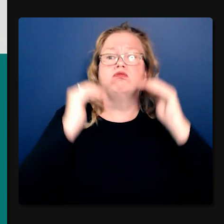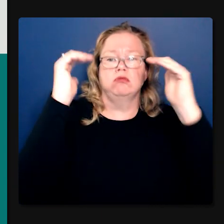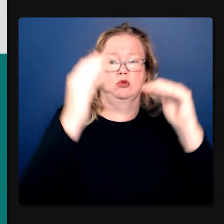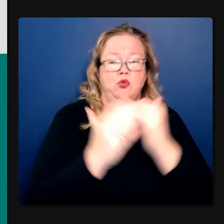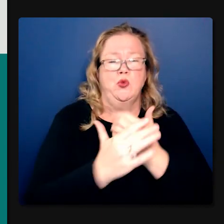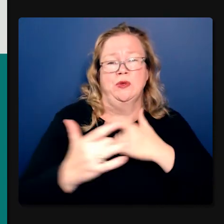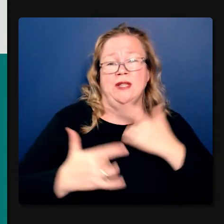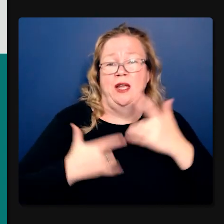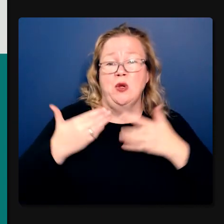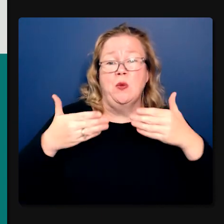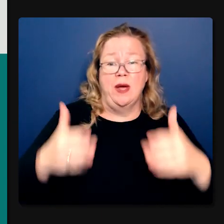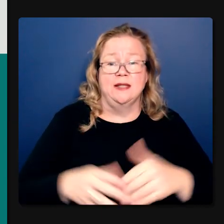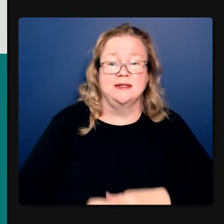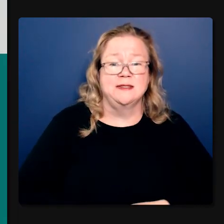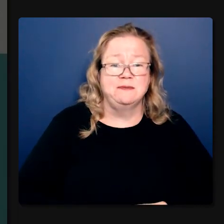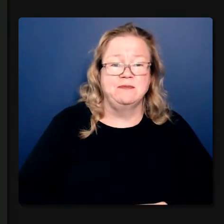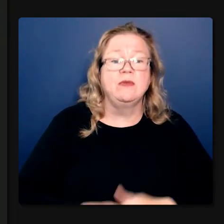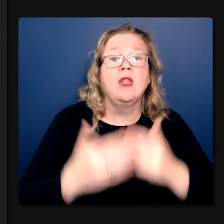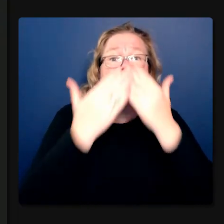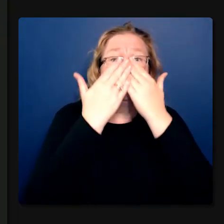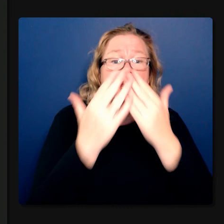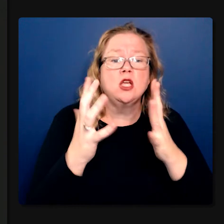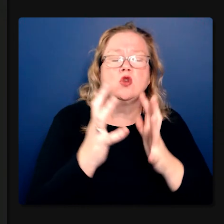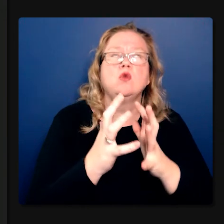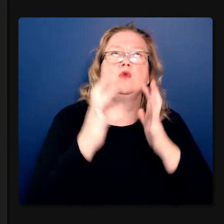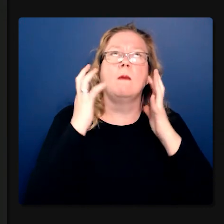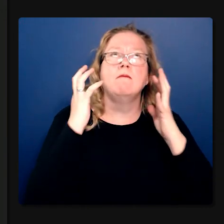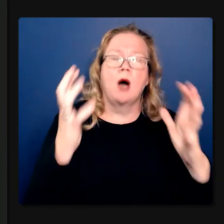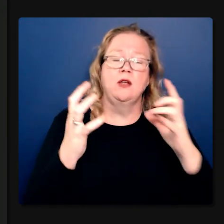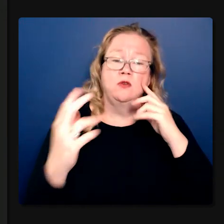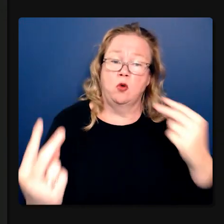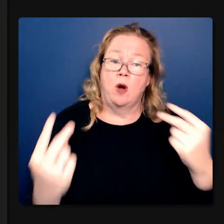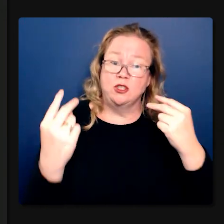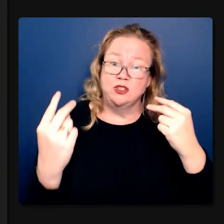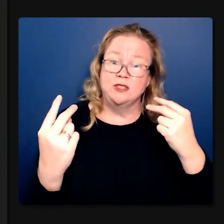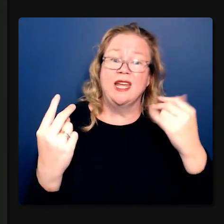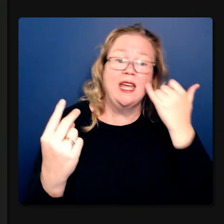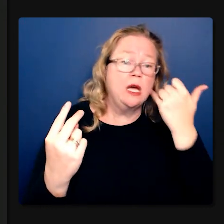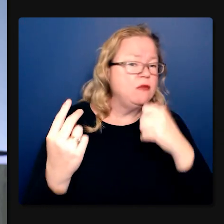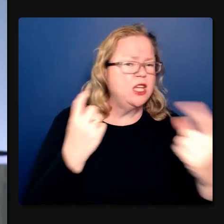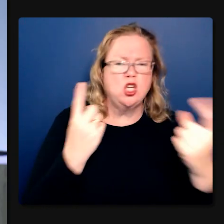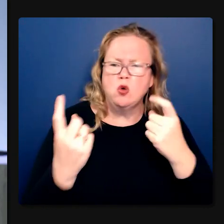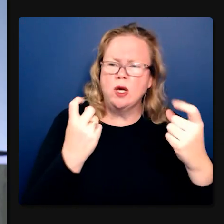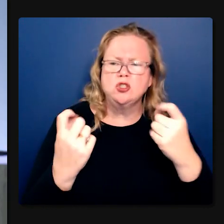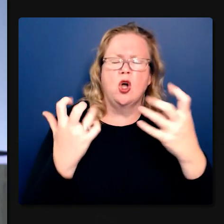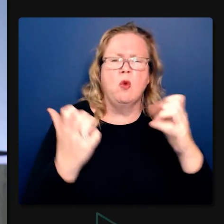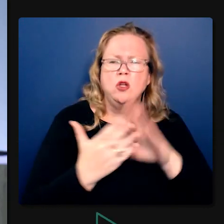in new and exciting ways." Thank you so much for watching. If you have any questions